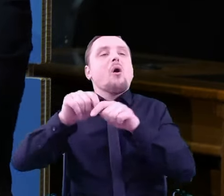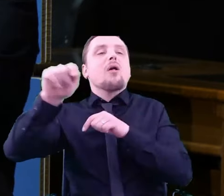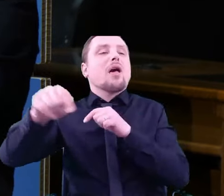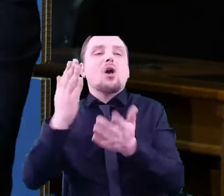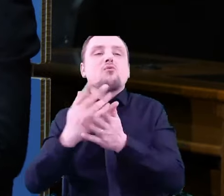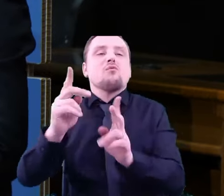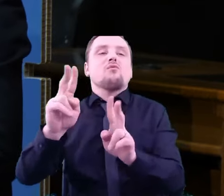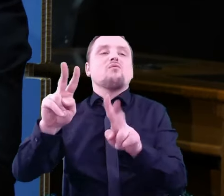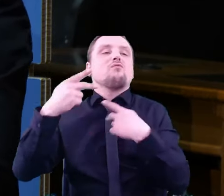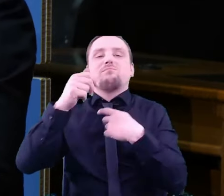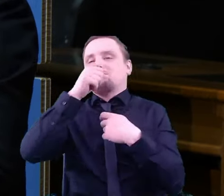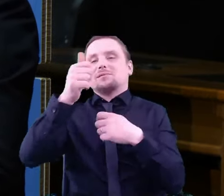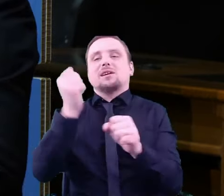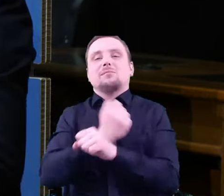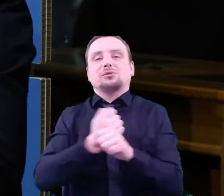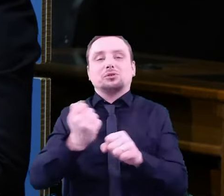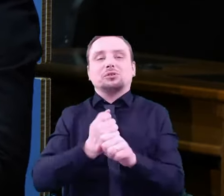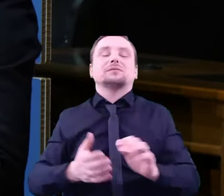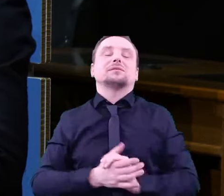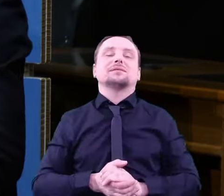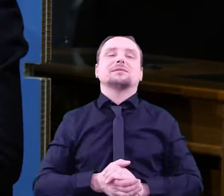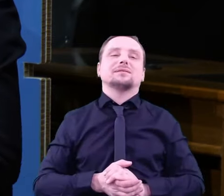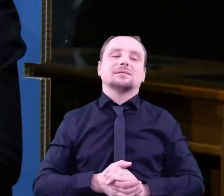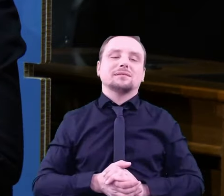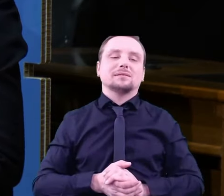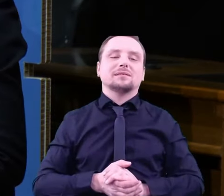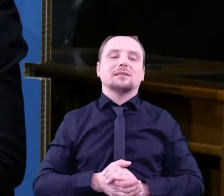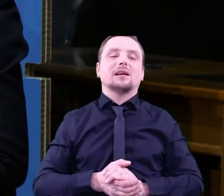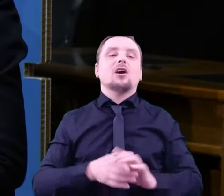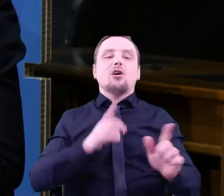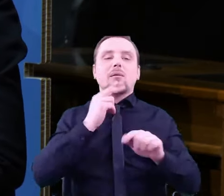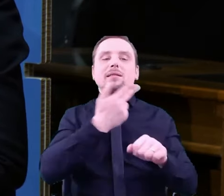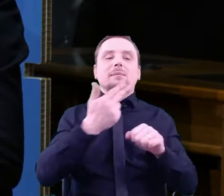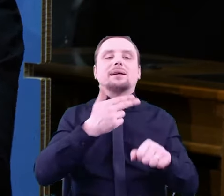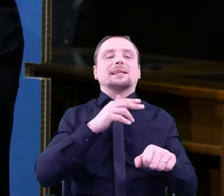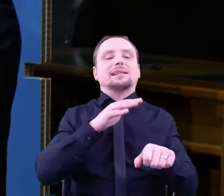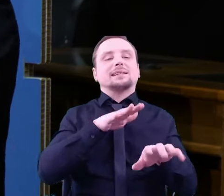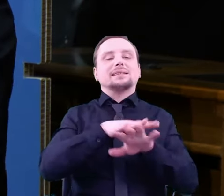Additionally, there is the issue of weapons systems. Similarly problematic.